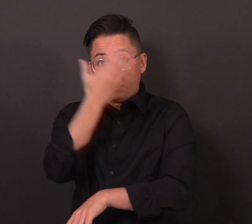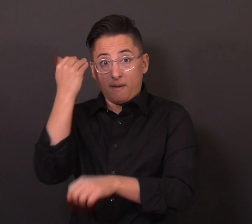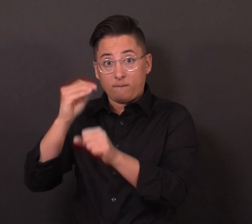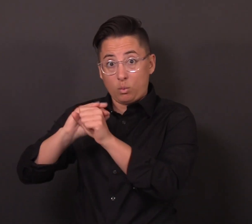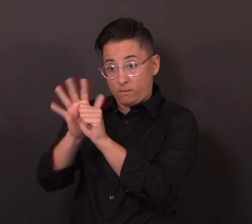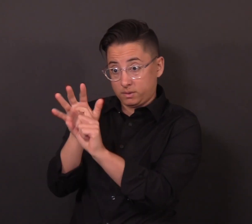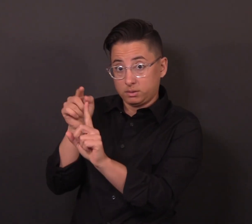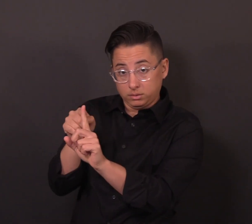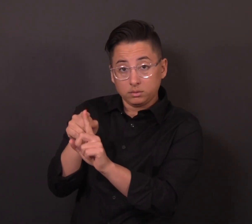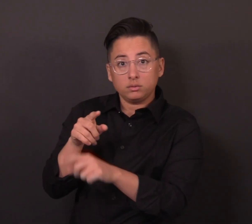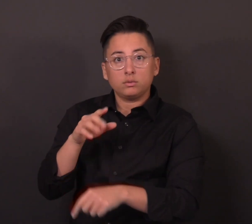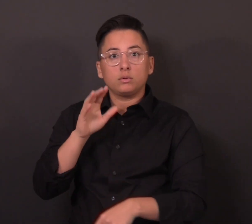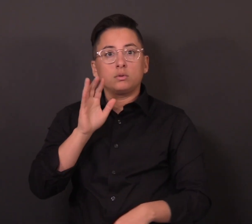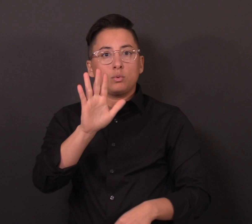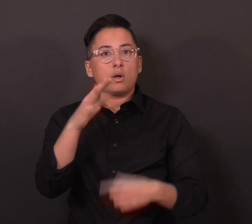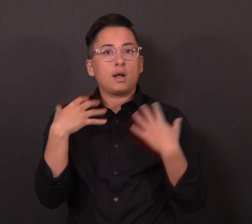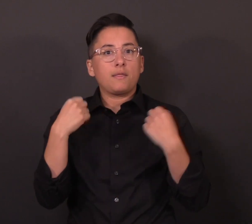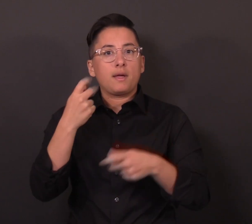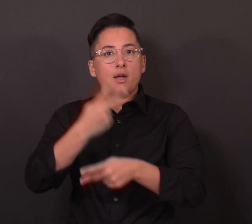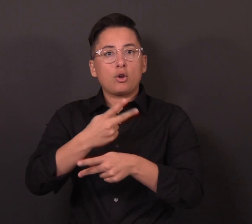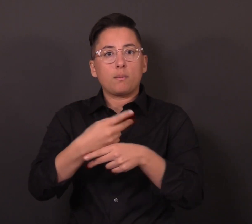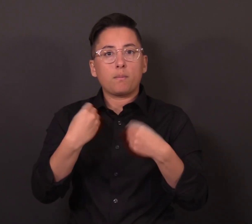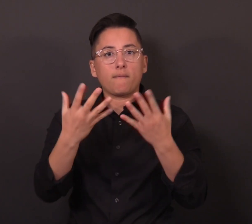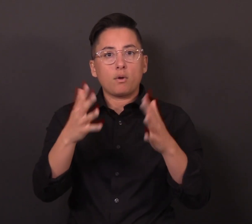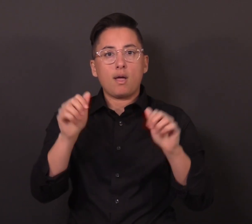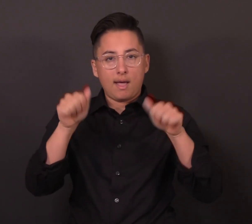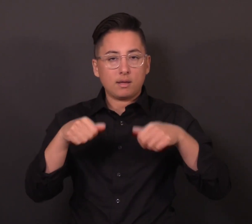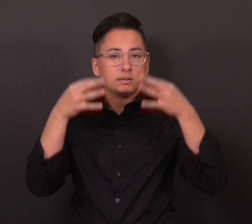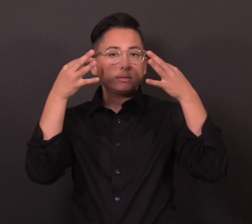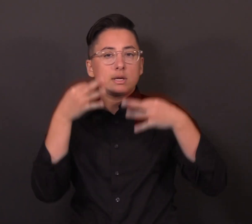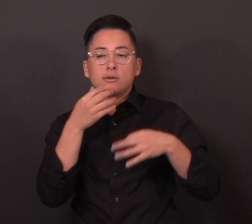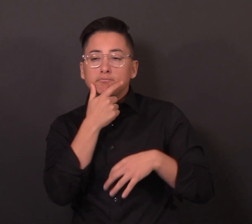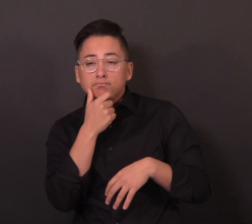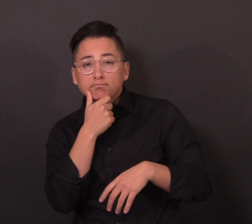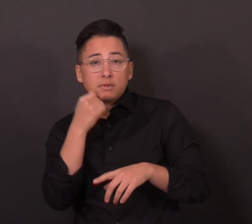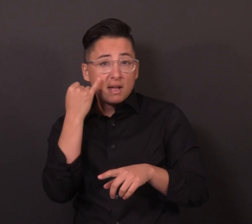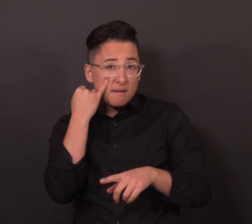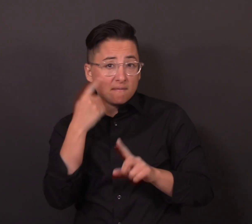your health care providers will decide if remdesivir or other treatments are needed.